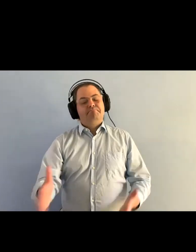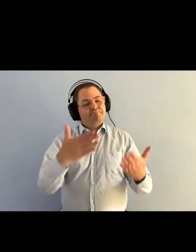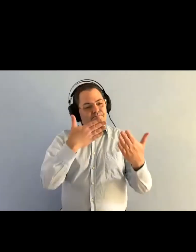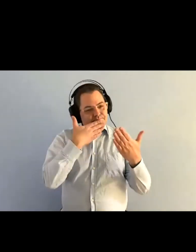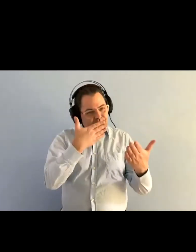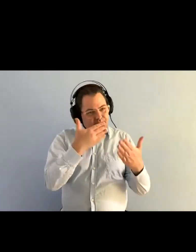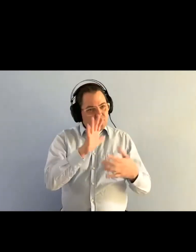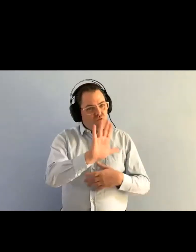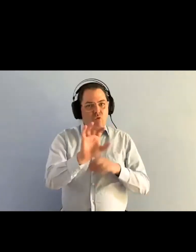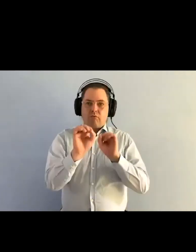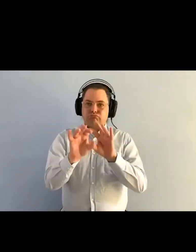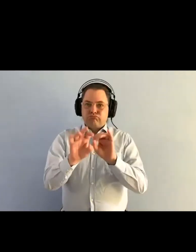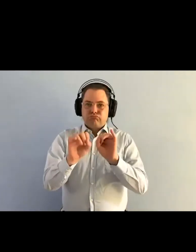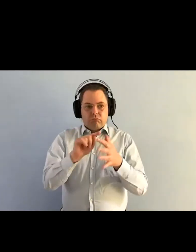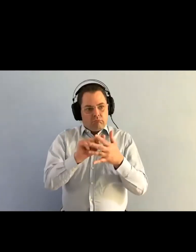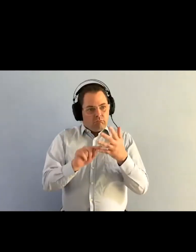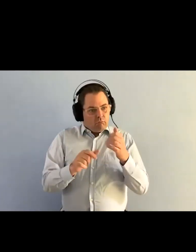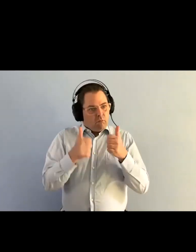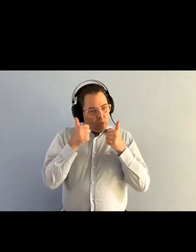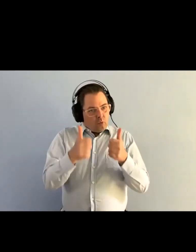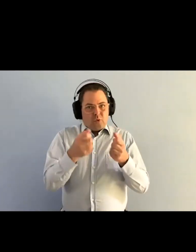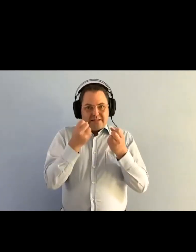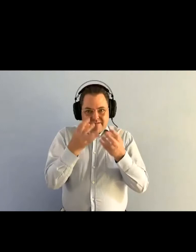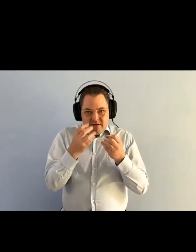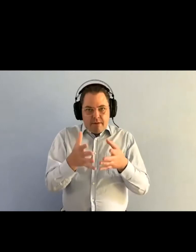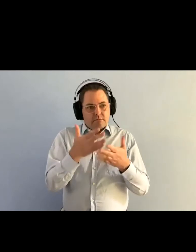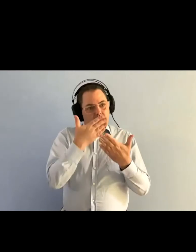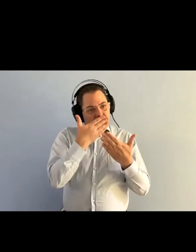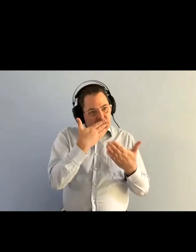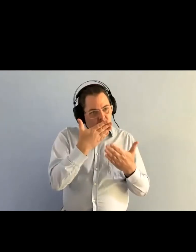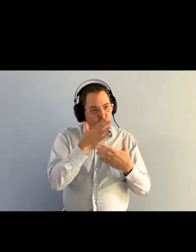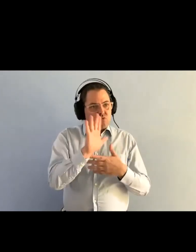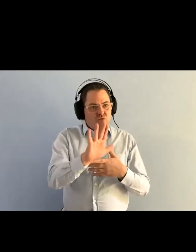platform. Thank you, thank you. >> ELHAM YOUSSEFIAN: Thank you very